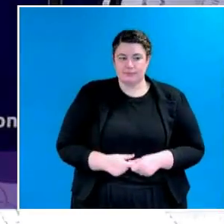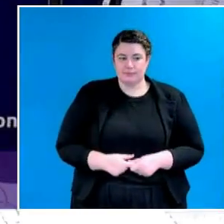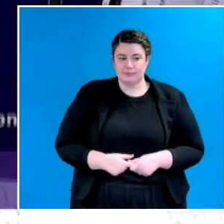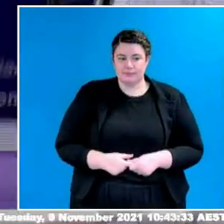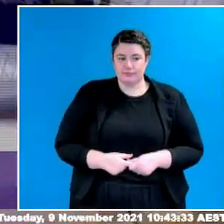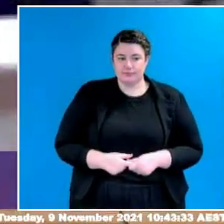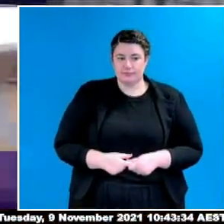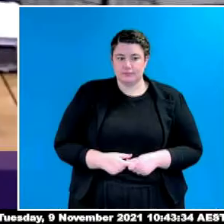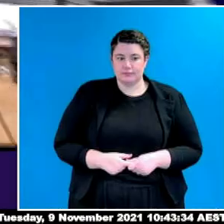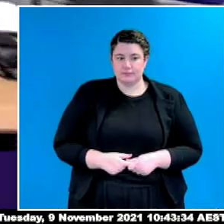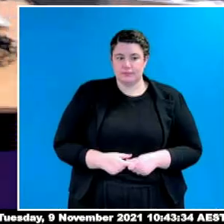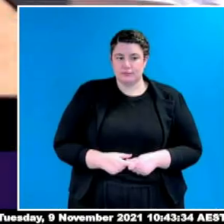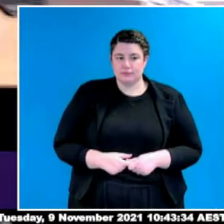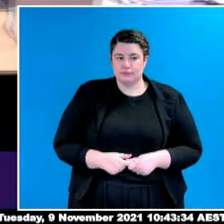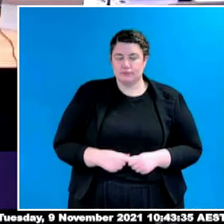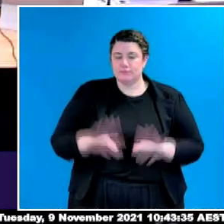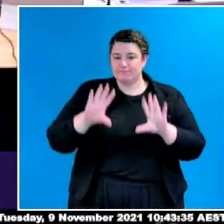The Royal Commission is adjourned.